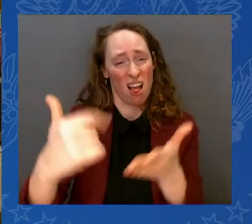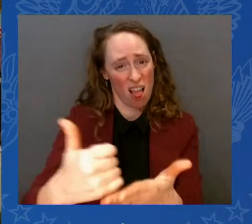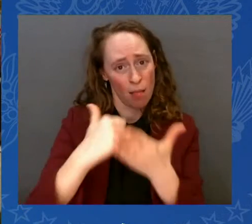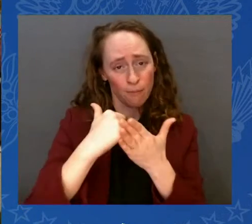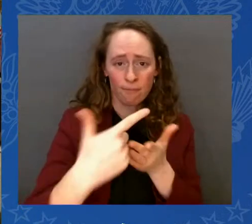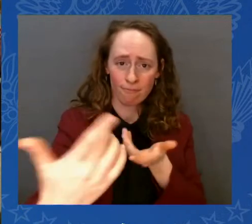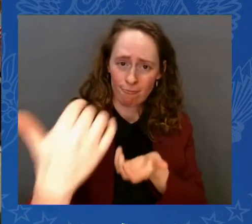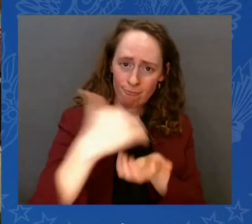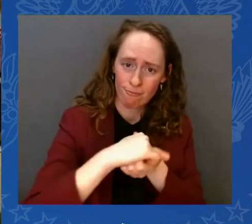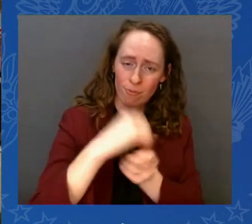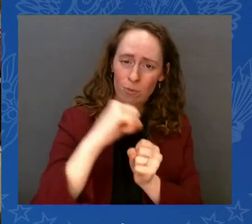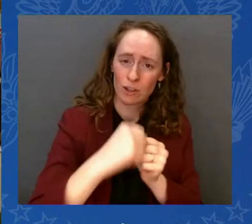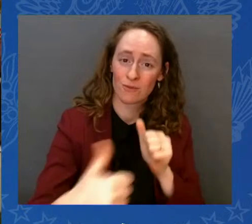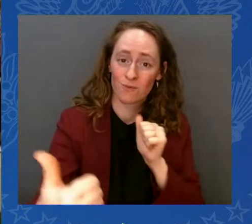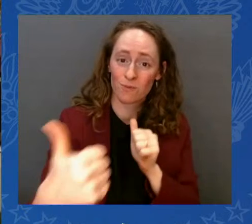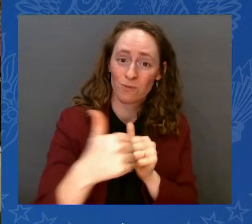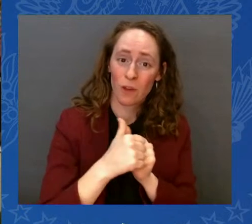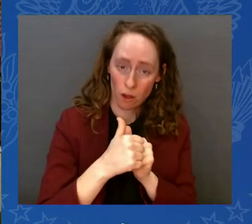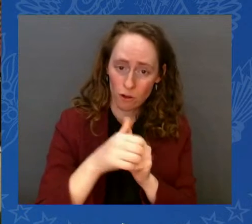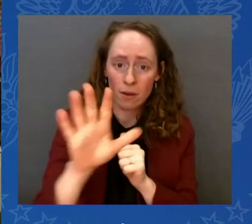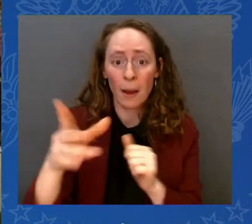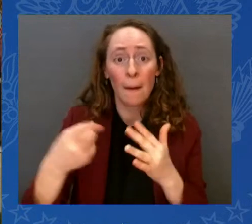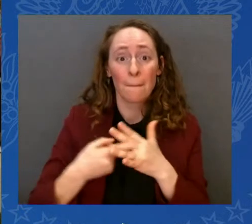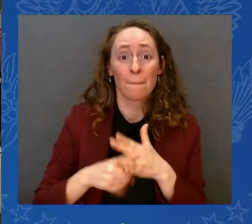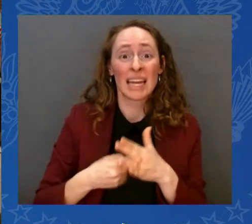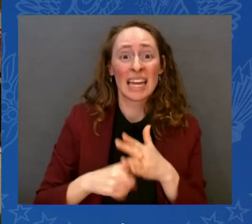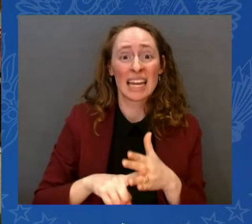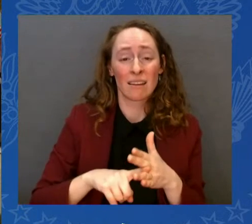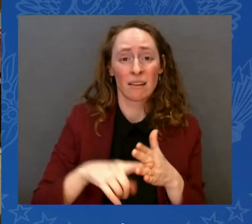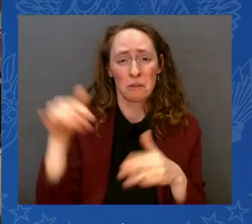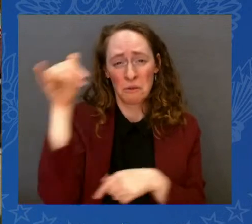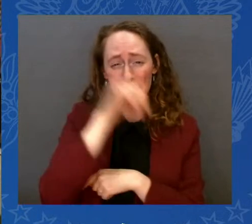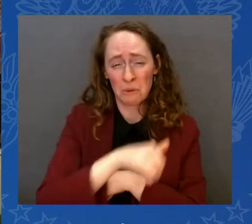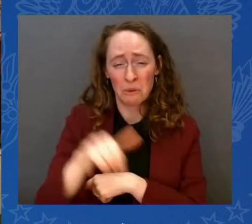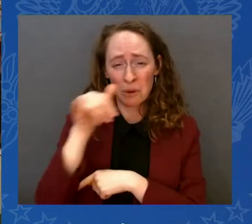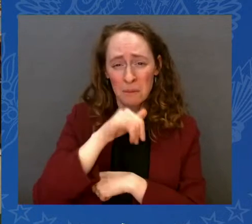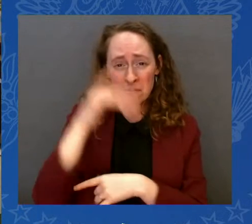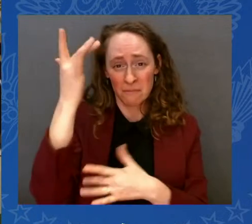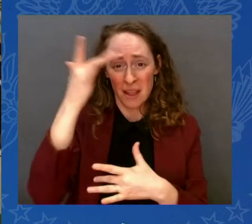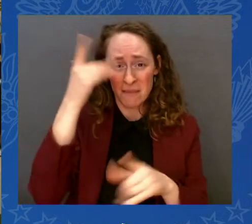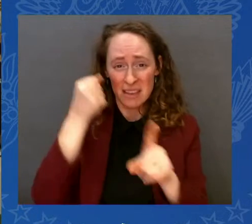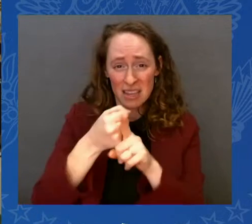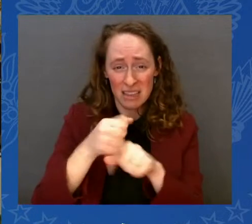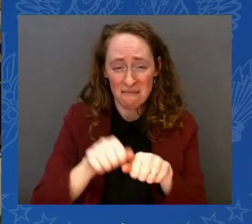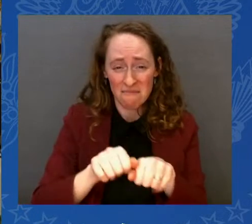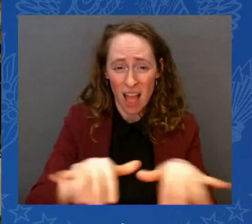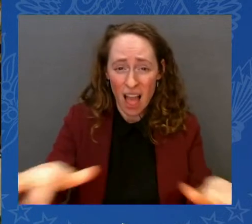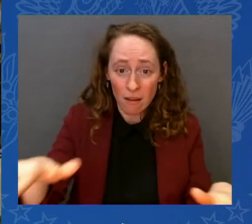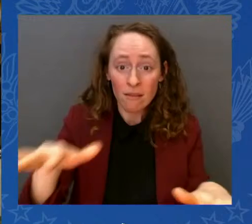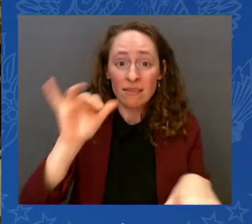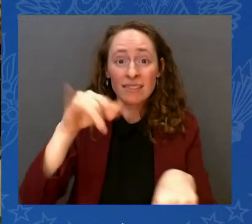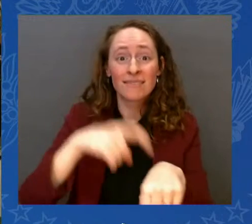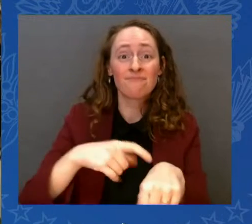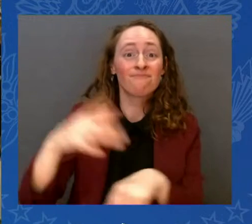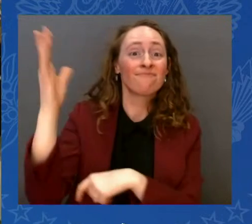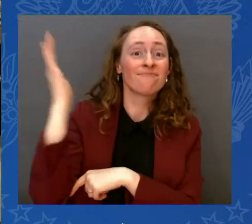I recall the many meetings by Zoom that we had with so many of you who are here, where you gave us a very accurate sense